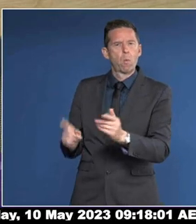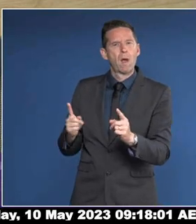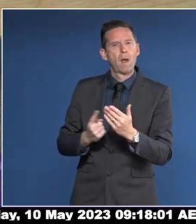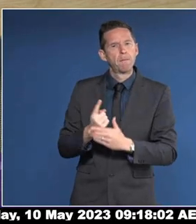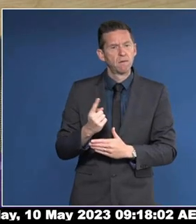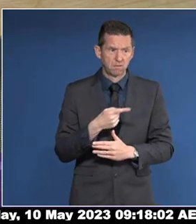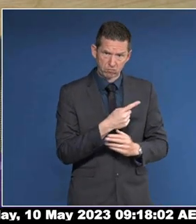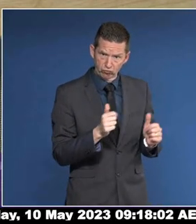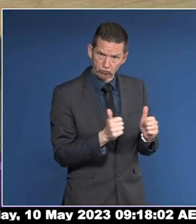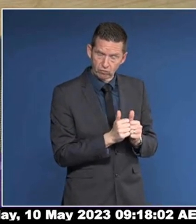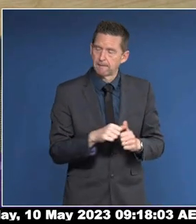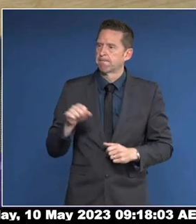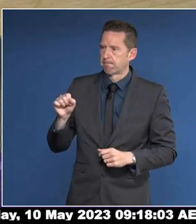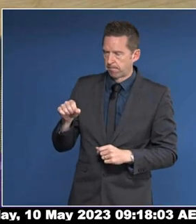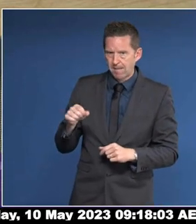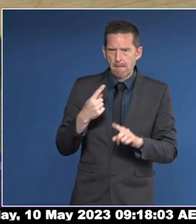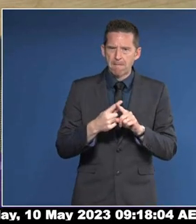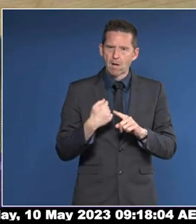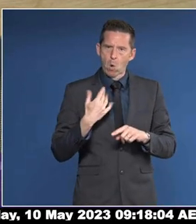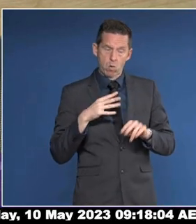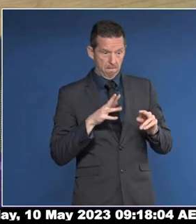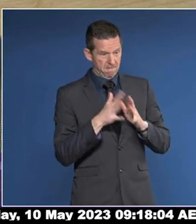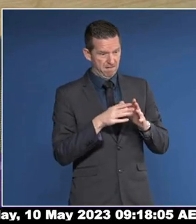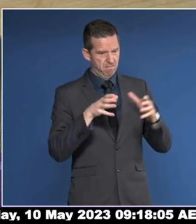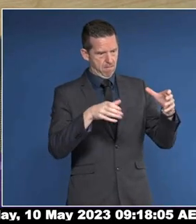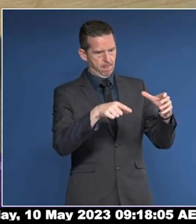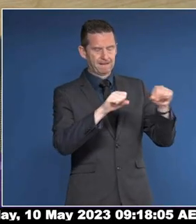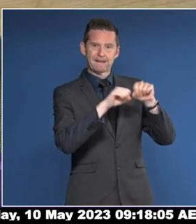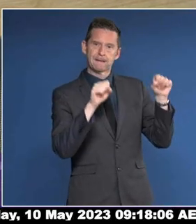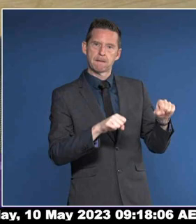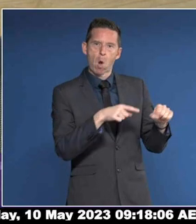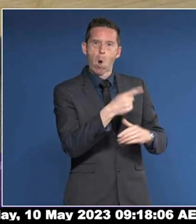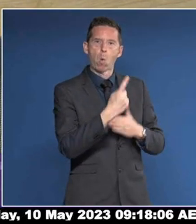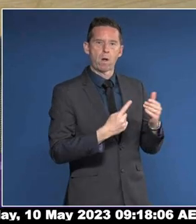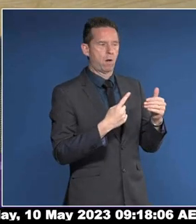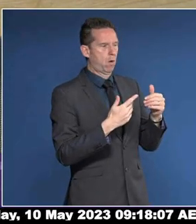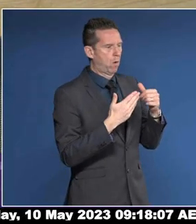Whether the model is one essentially based on reaction rather than prevention. DR CRAWFORD: Mm-hmm.